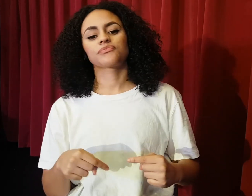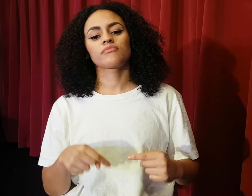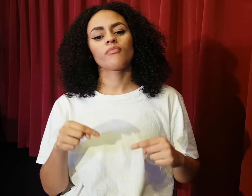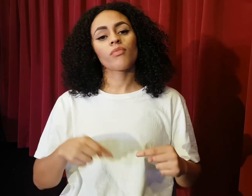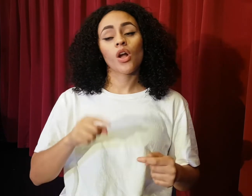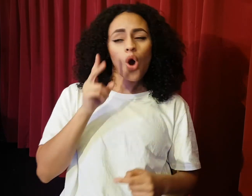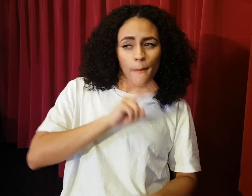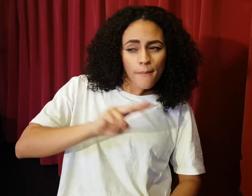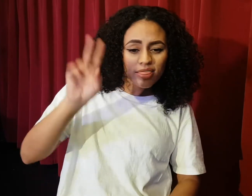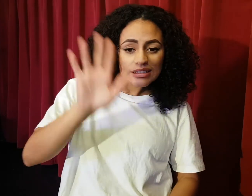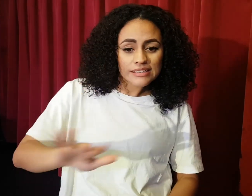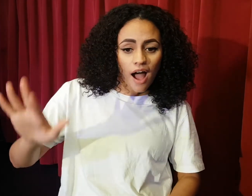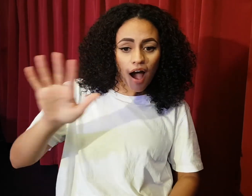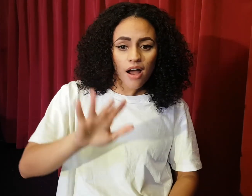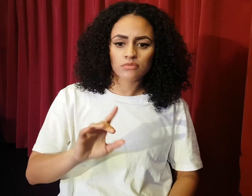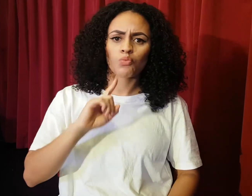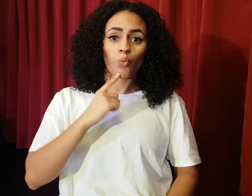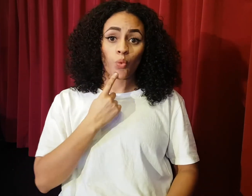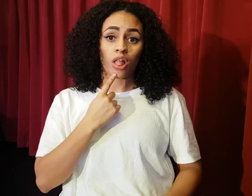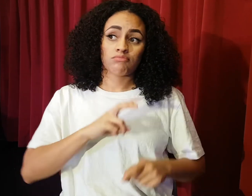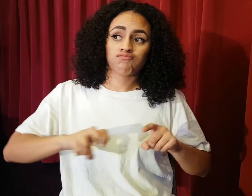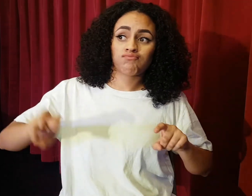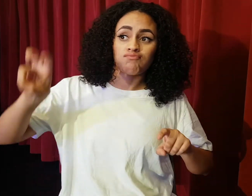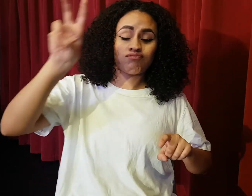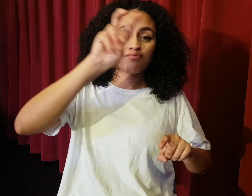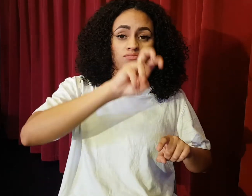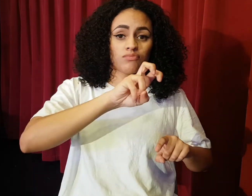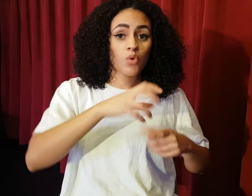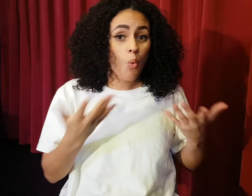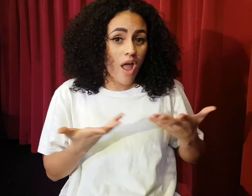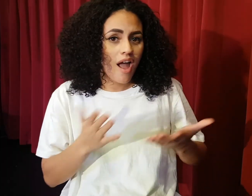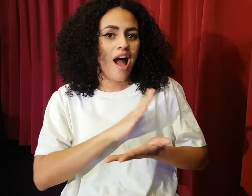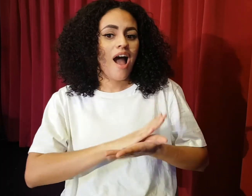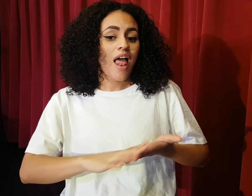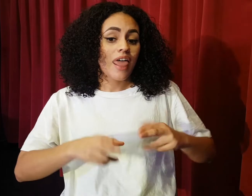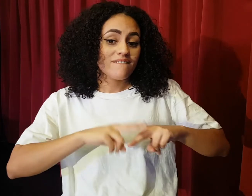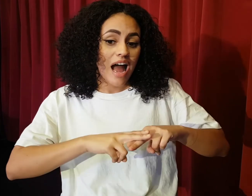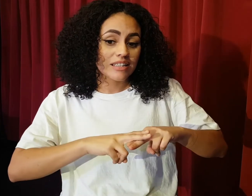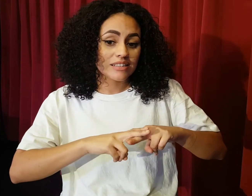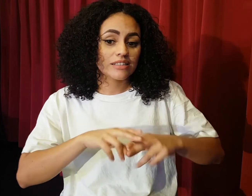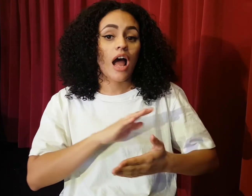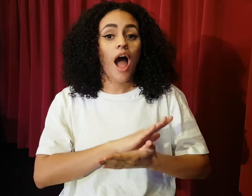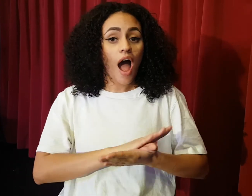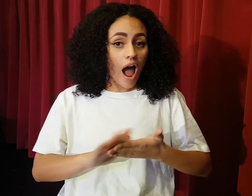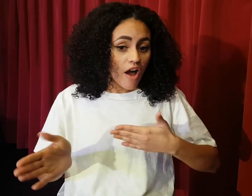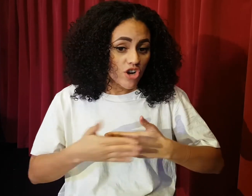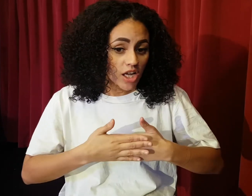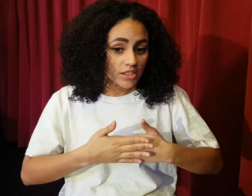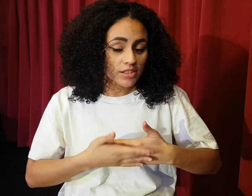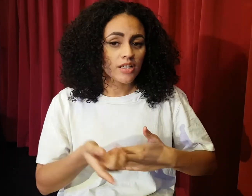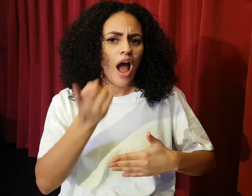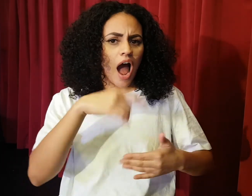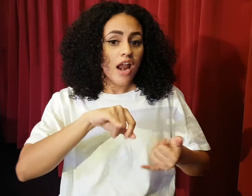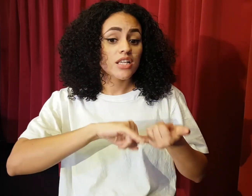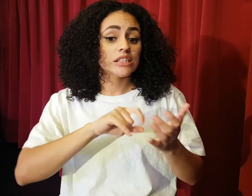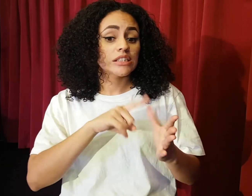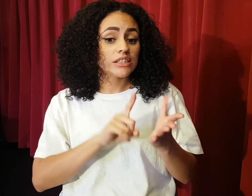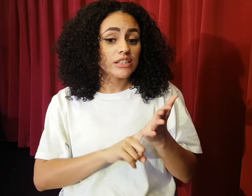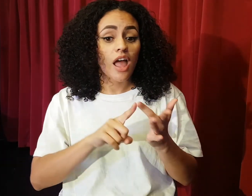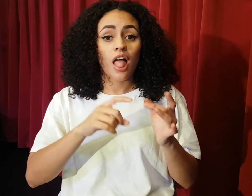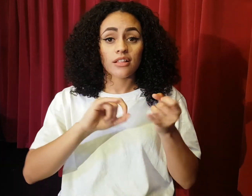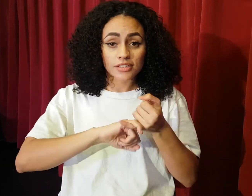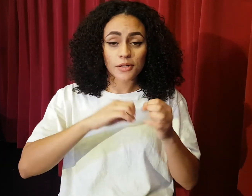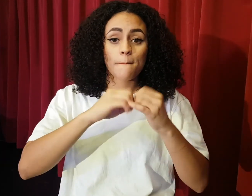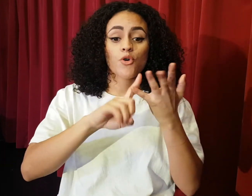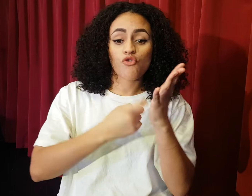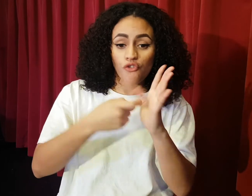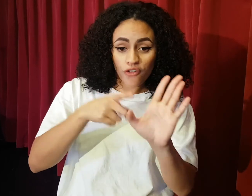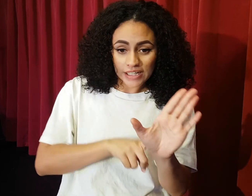'Upon the Stair' is coming to Halifax, Harrogate and Salisbury.